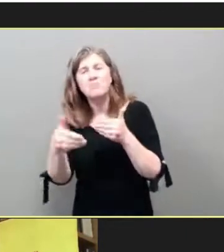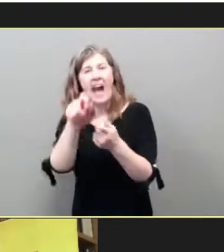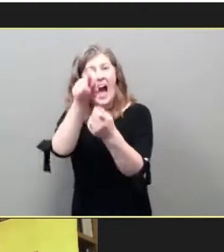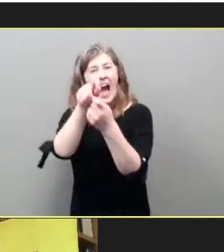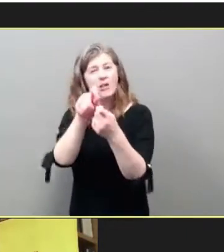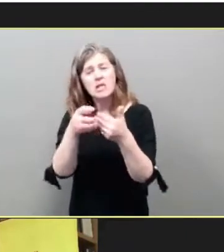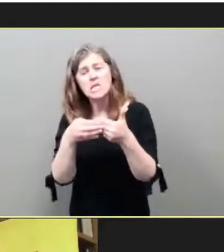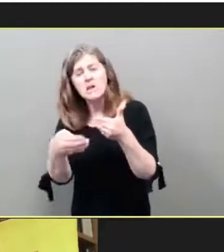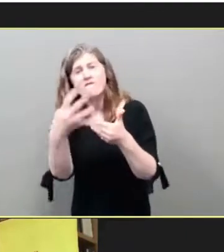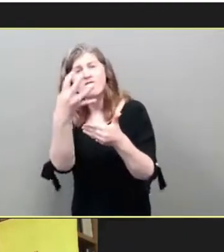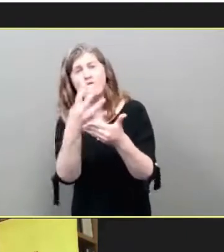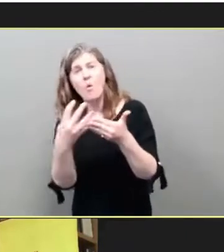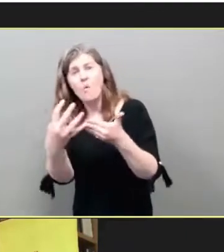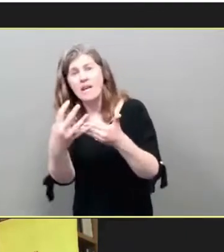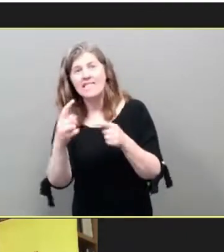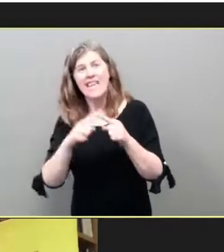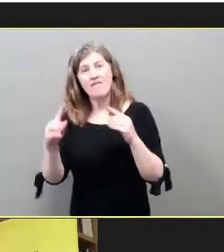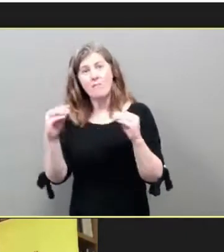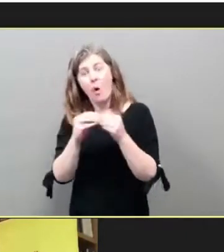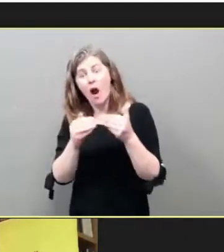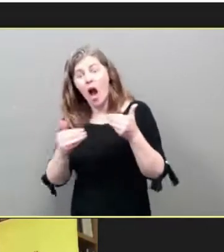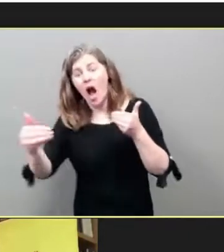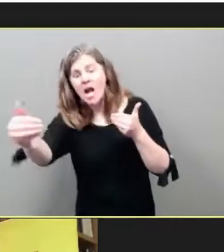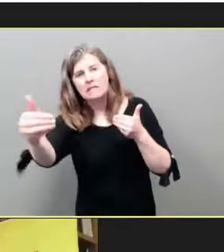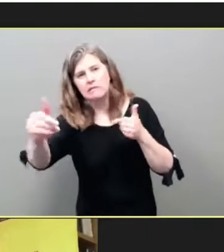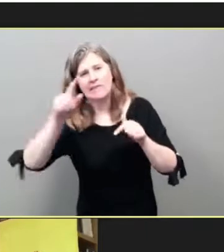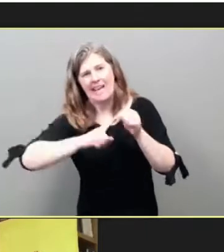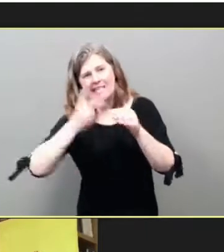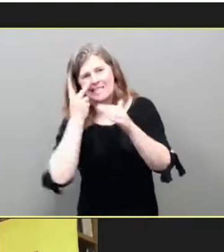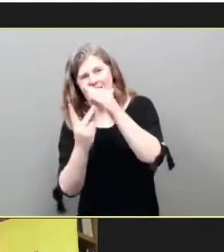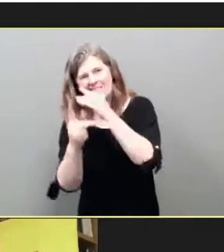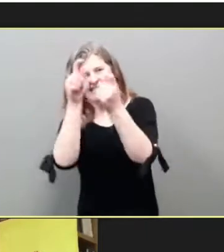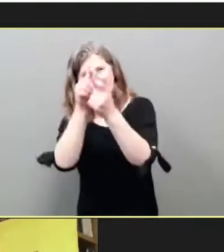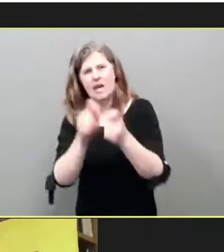case rates are flat, just a little bit upwards, very similar to what we're seeing now.